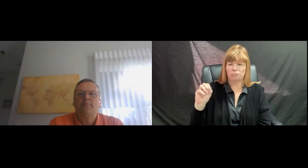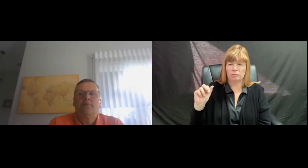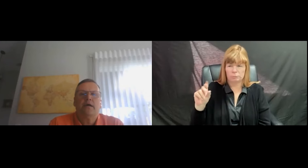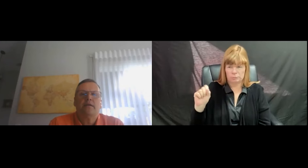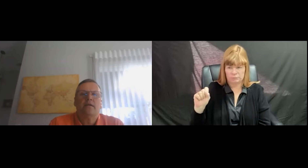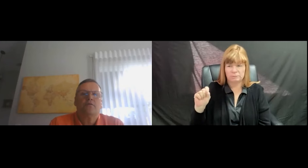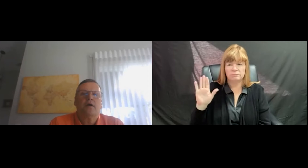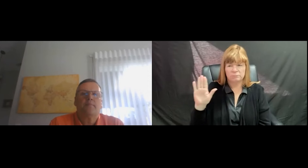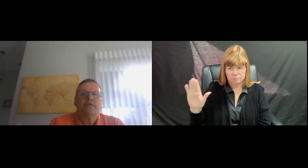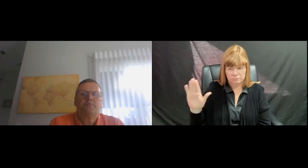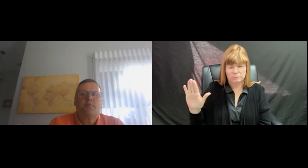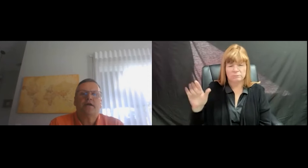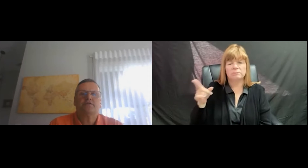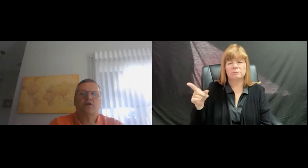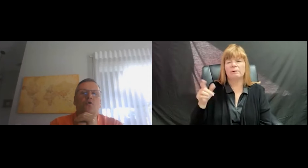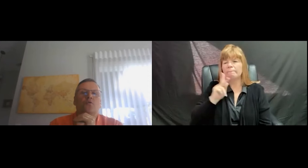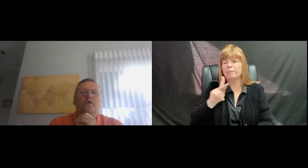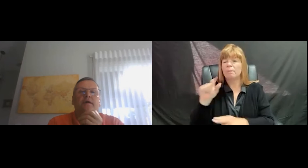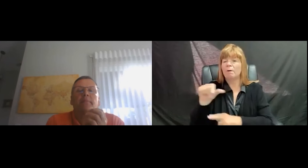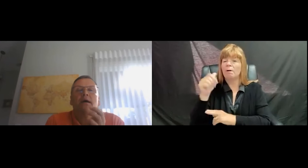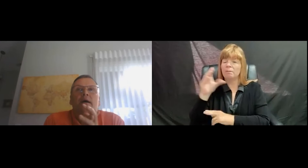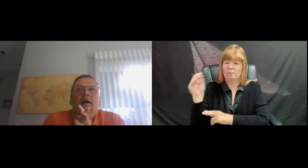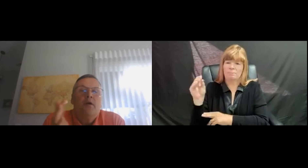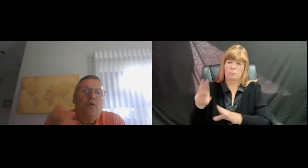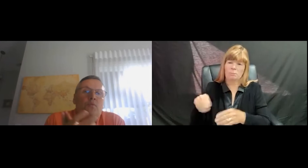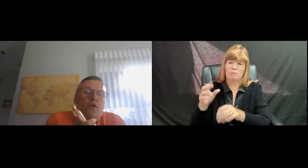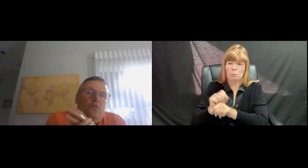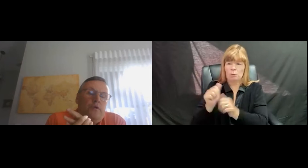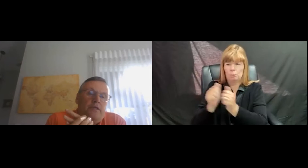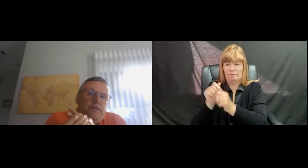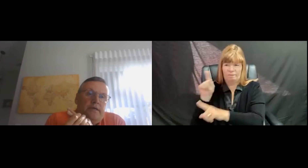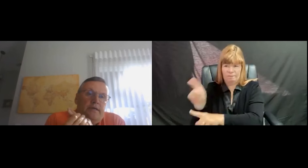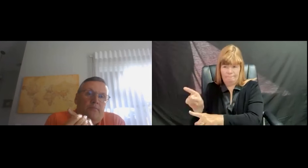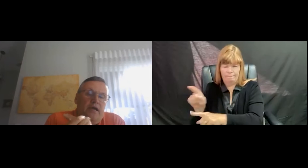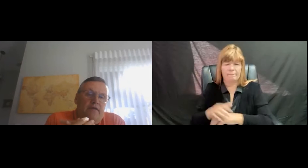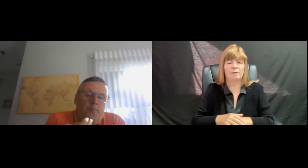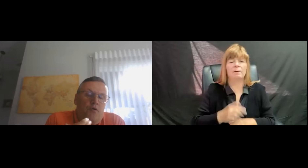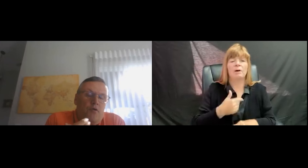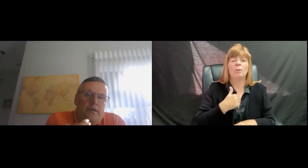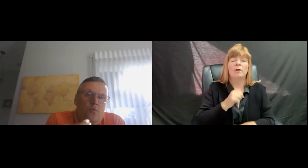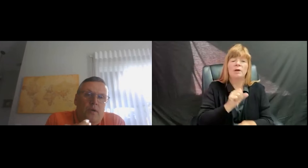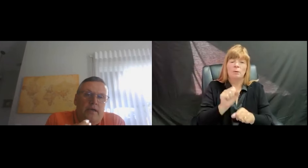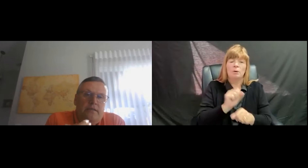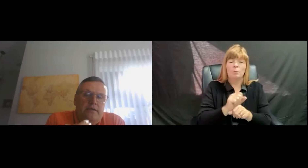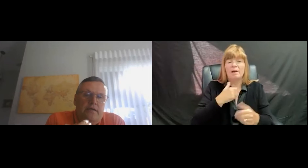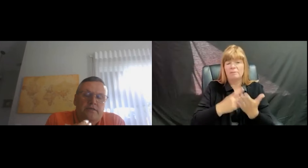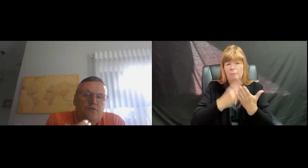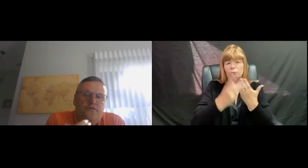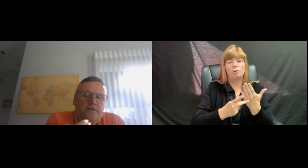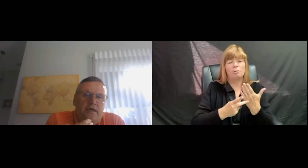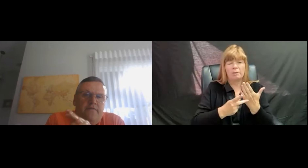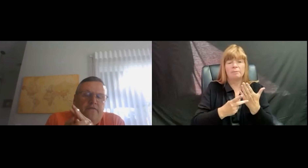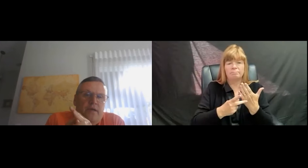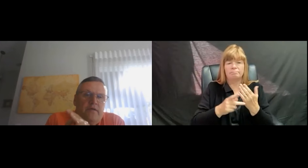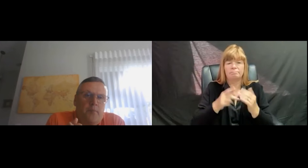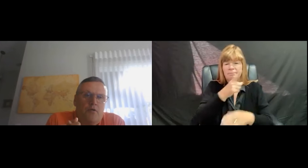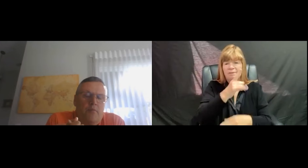people that other companies providers that work with them but we work with we have a program underway at the Indiana school for the deaf we have a program